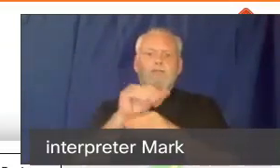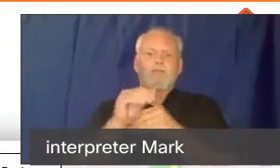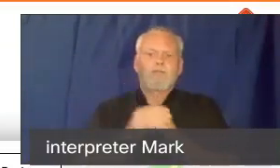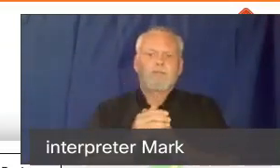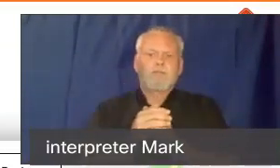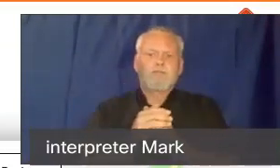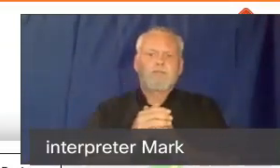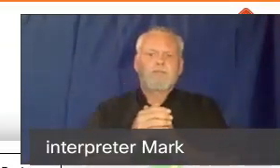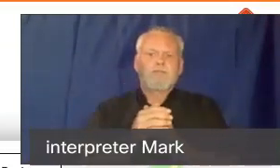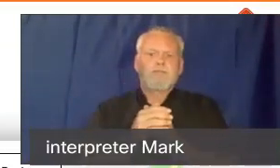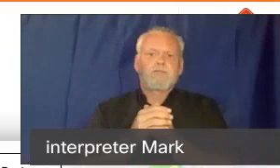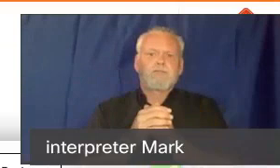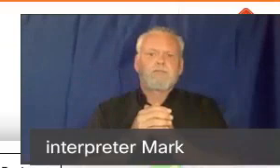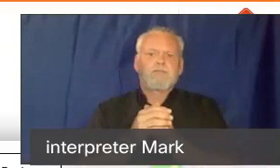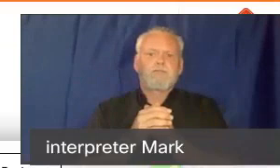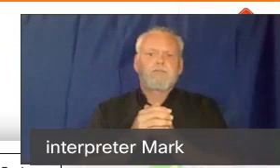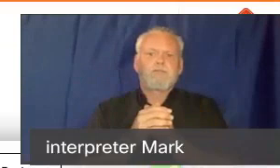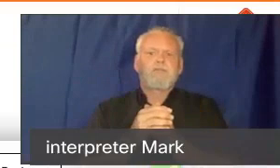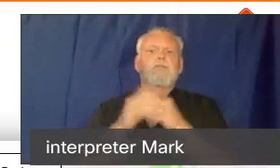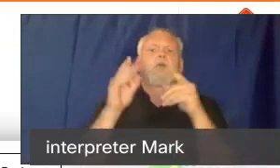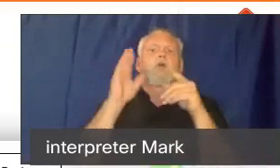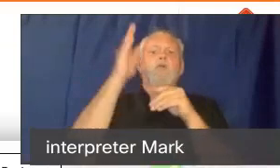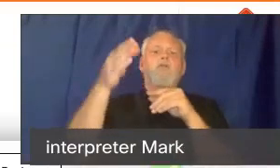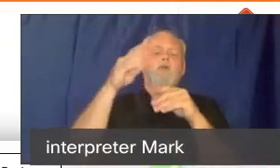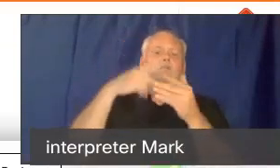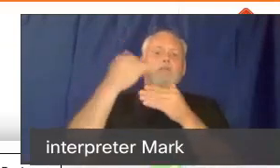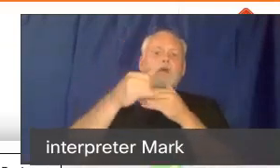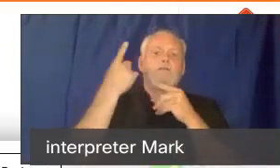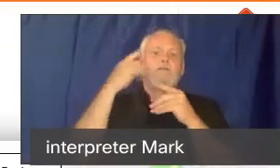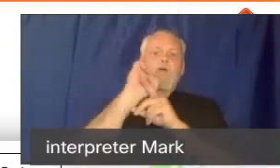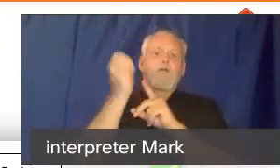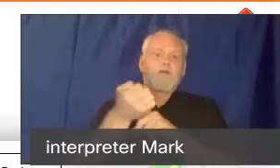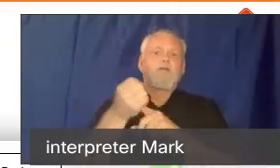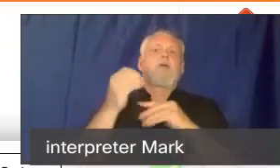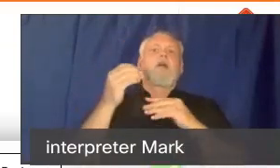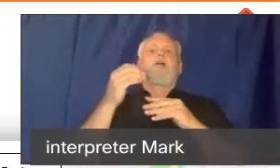Um, a future project to conduct an environmental assessment in the matter park area.